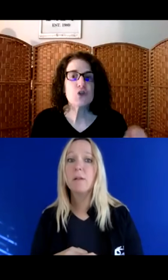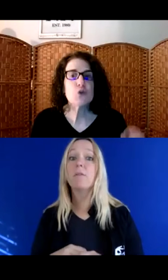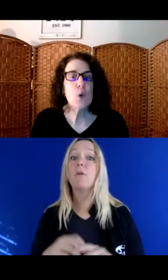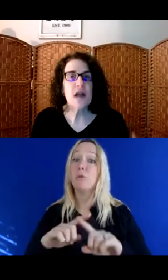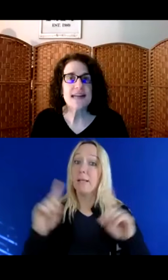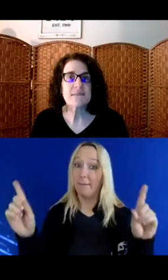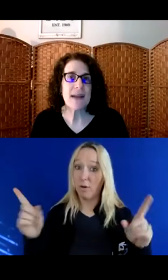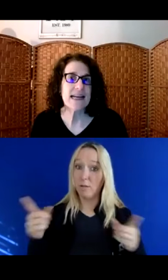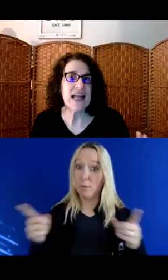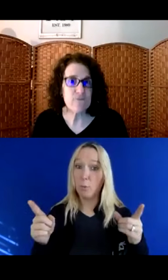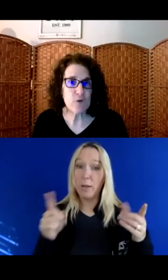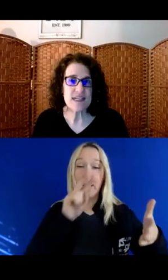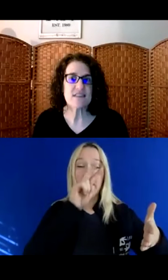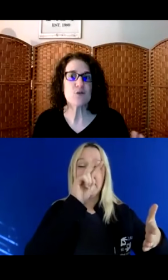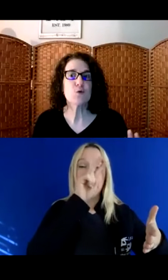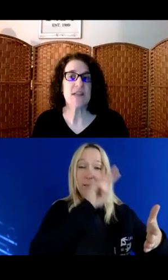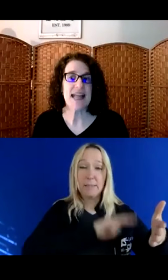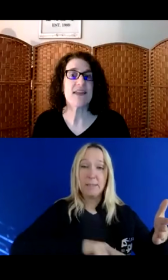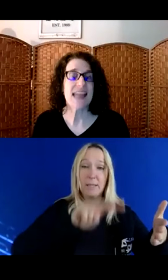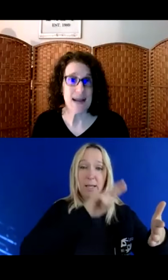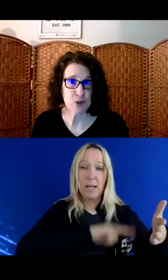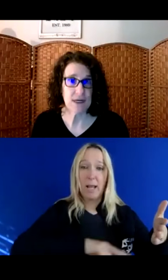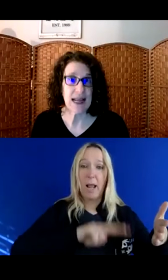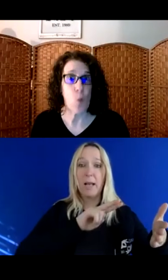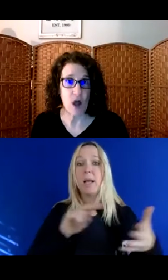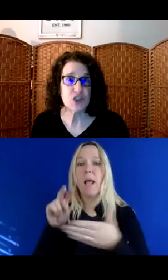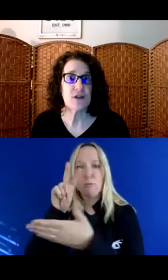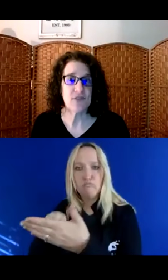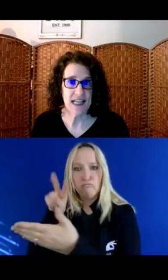Short lines make it effortless to scan the captions and watch the video.